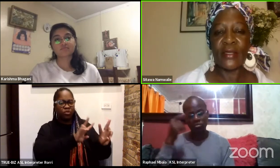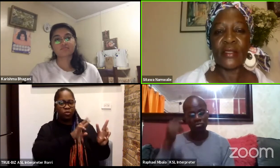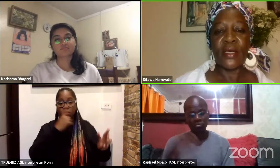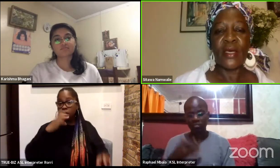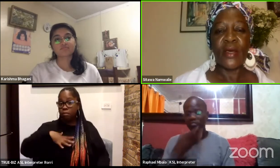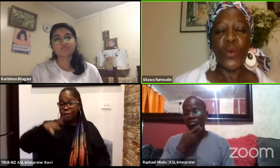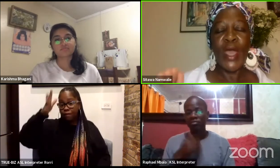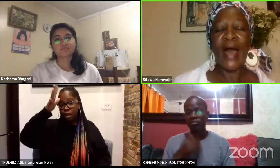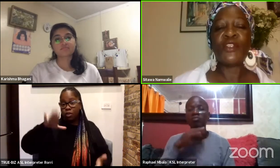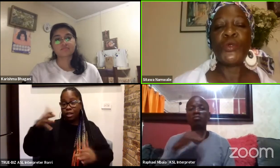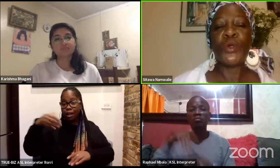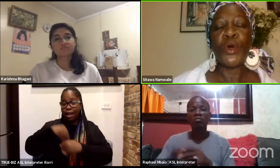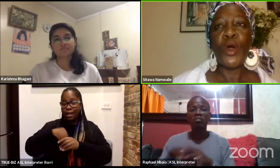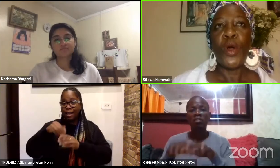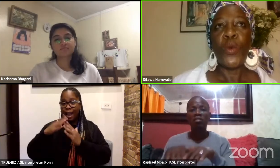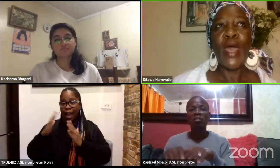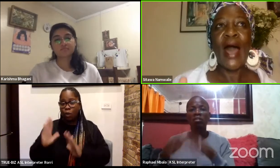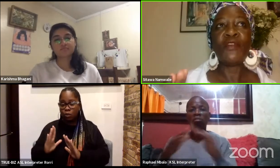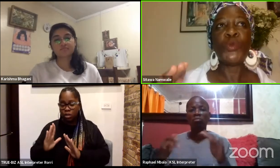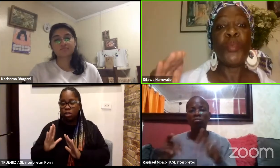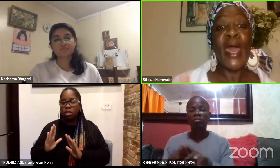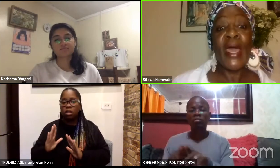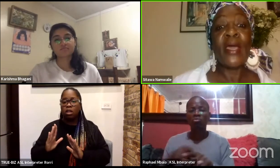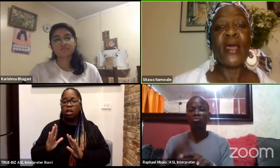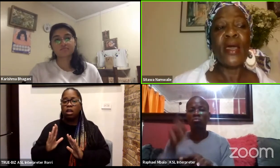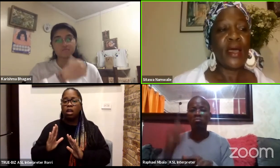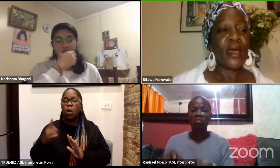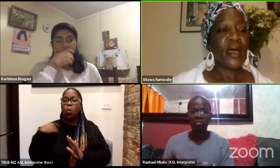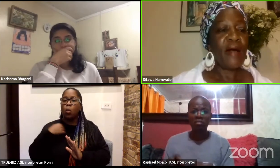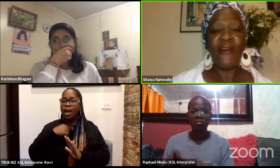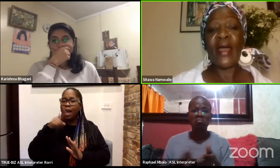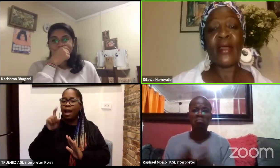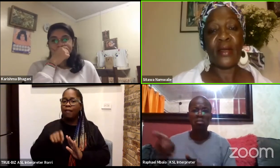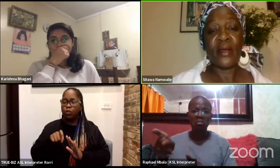and we have to pay a fine.